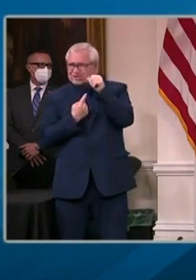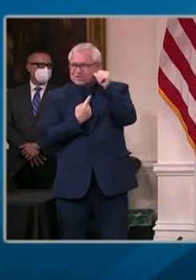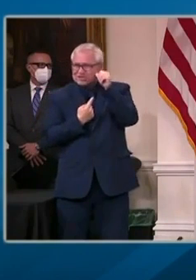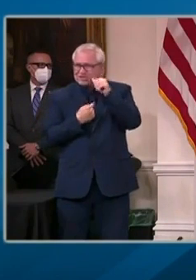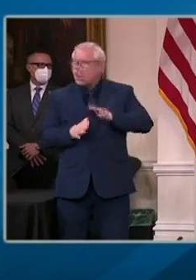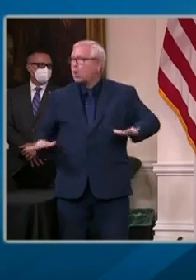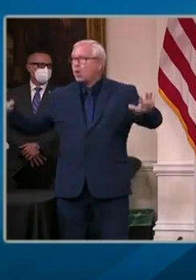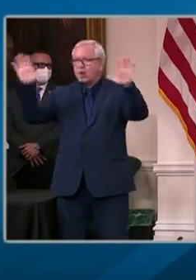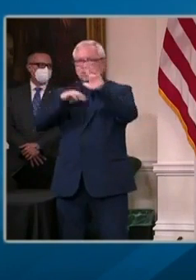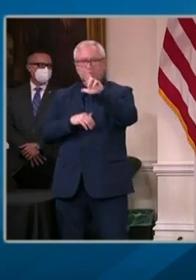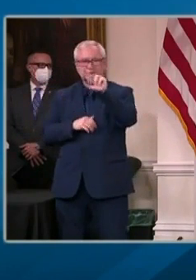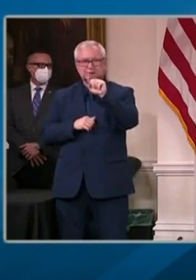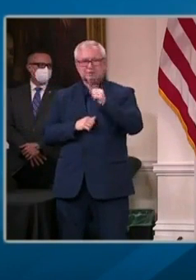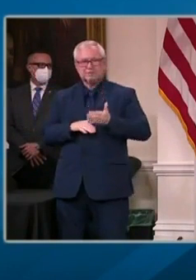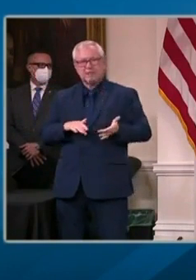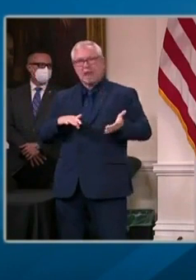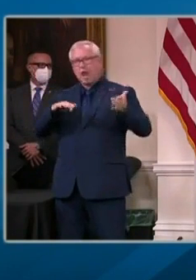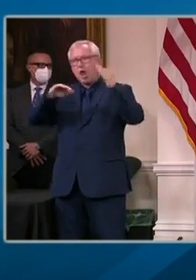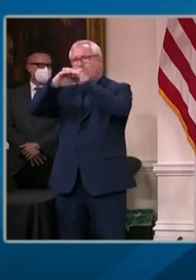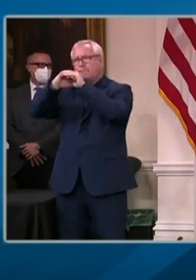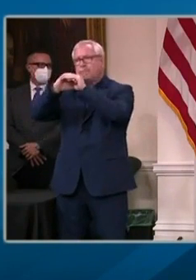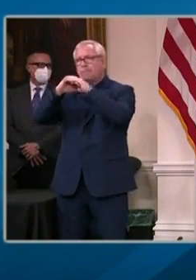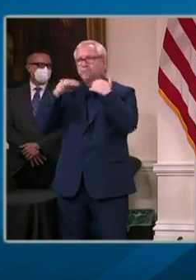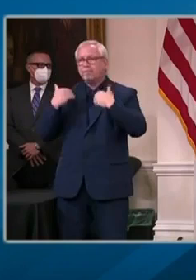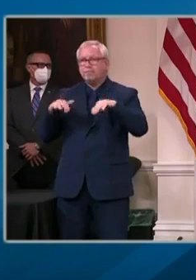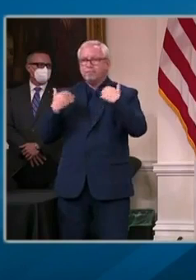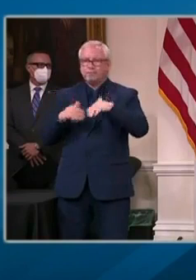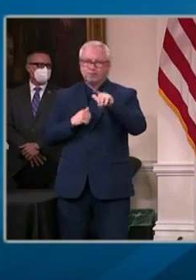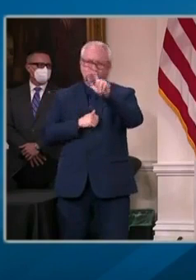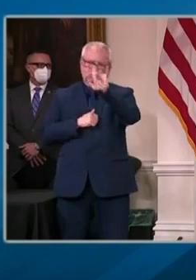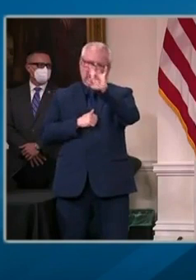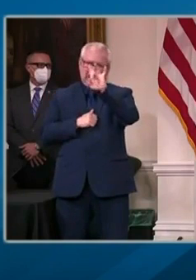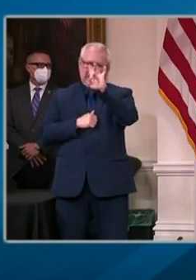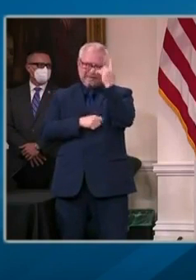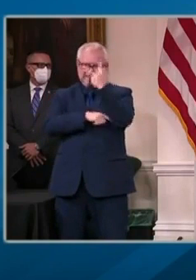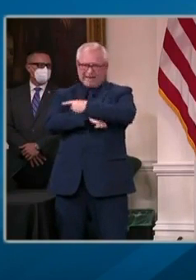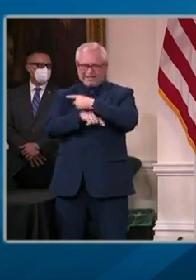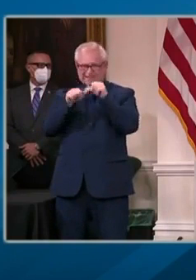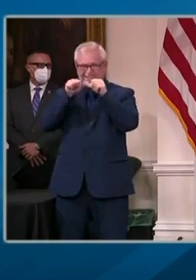THERE WE OVER-157,000 NO CASES YESTERDAY IN THE U.S.